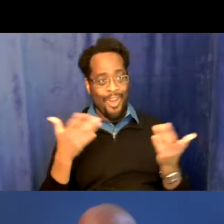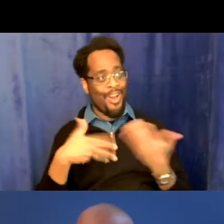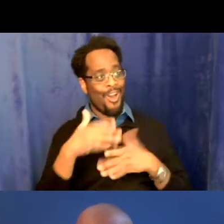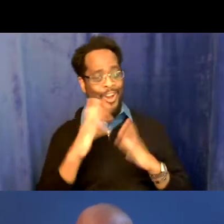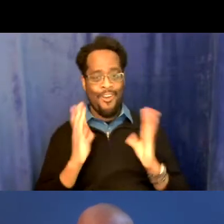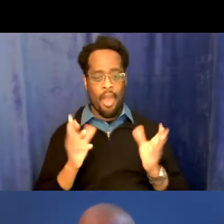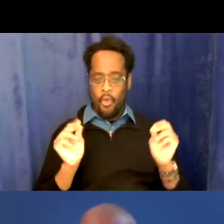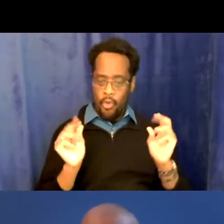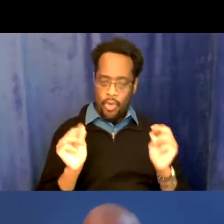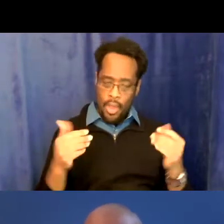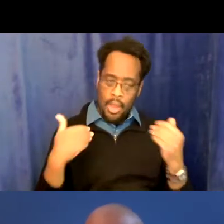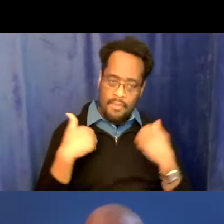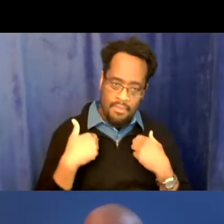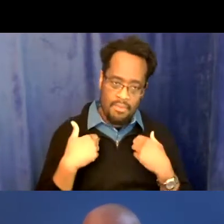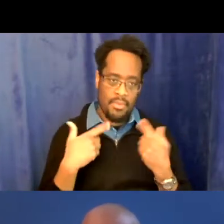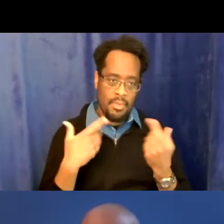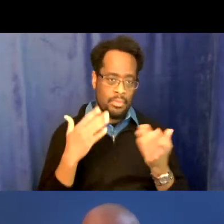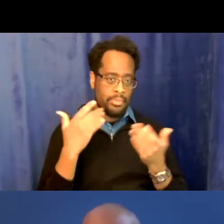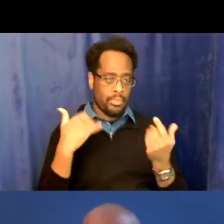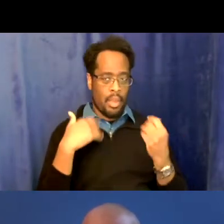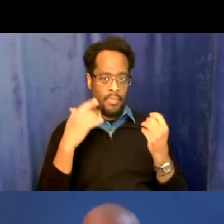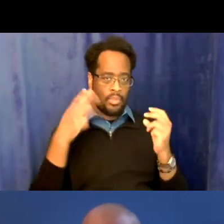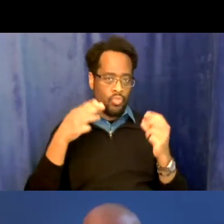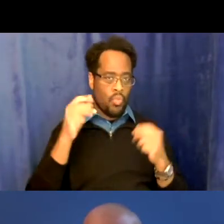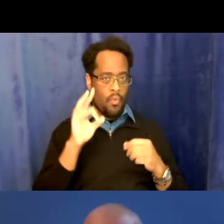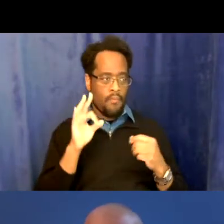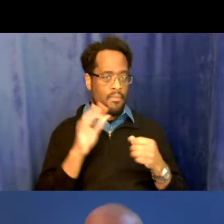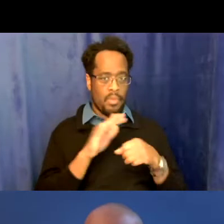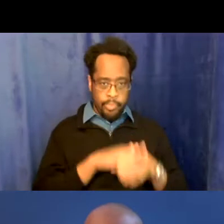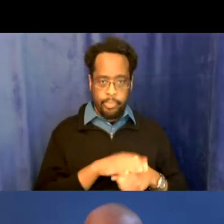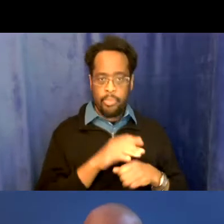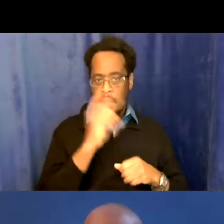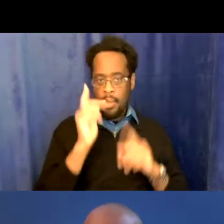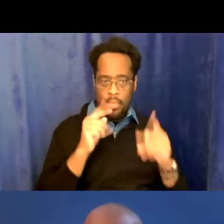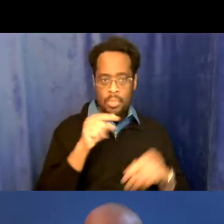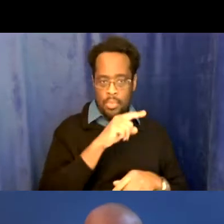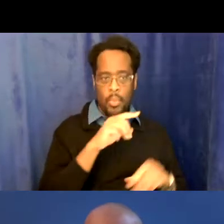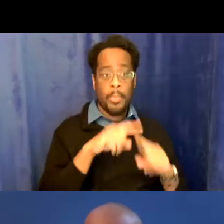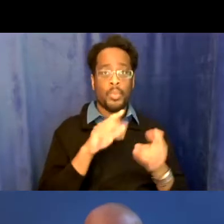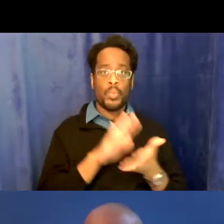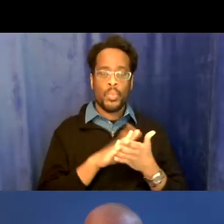um racism was still there. And just because you're on the west coast, no there were still a lot of oppression